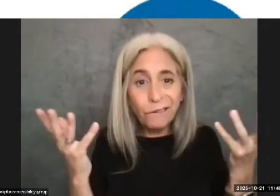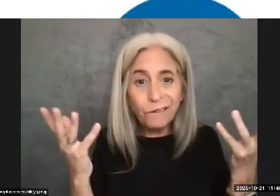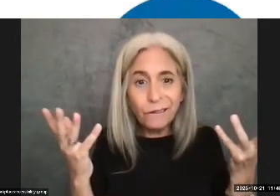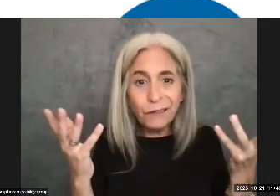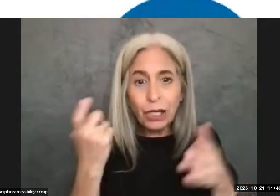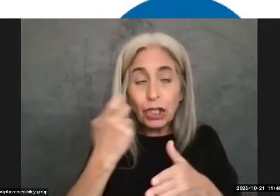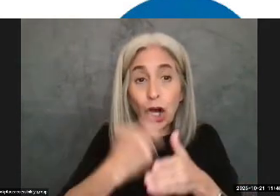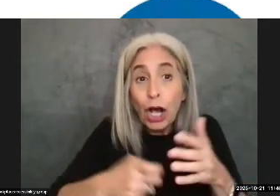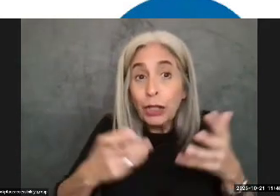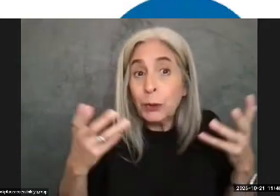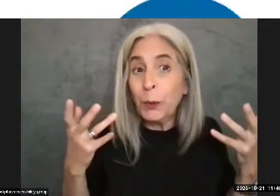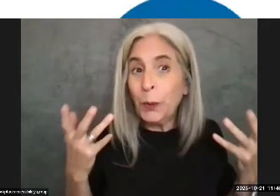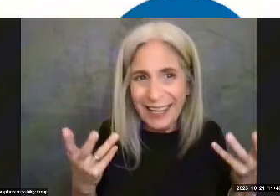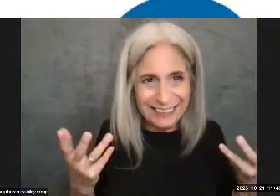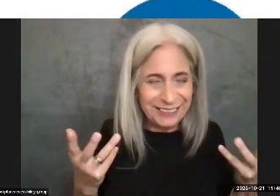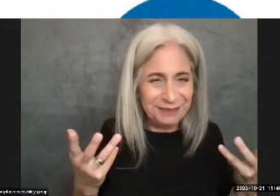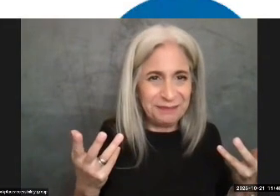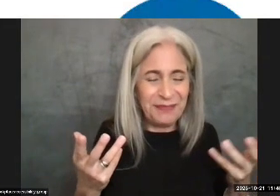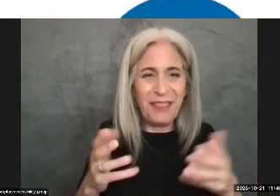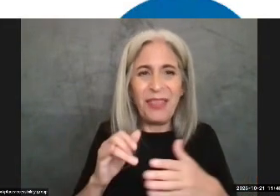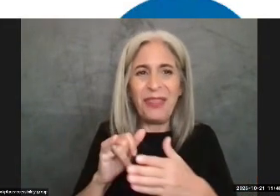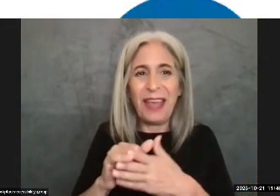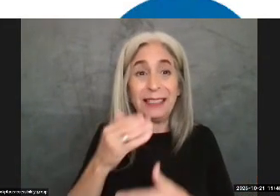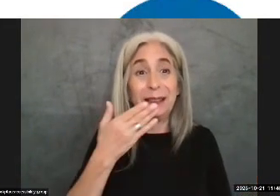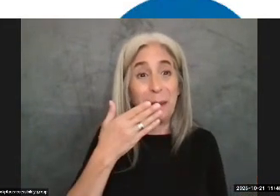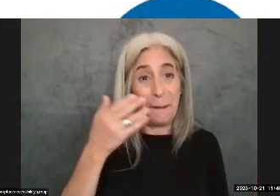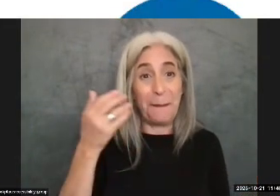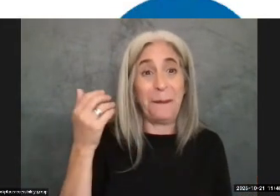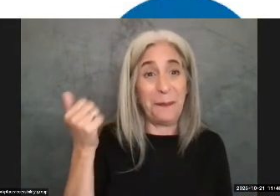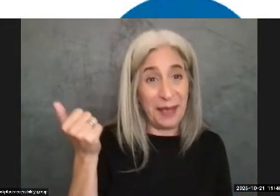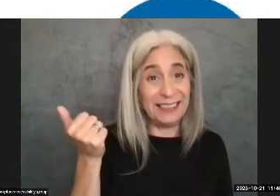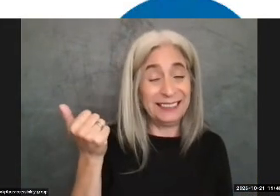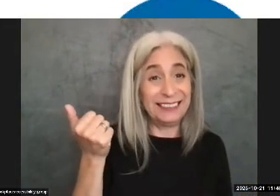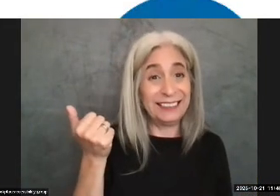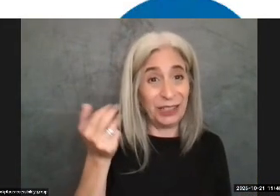Kathleen DeForest: And what's it gonna cost? I think that might be the best…